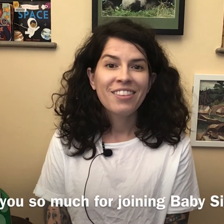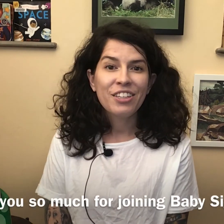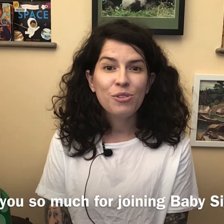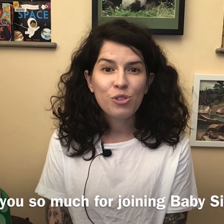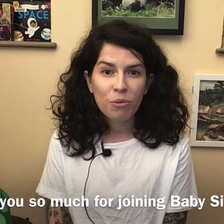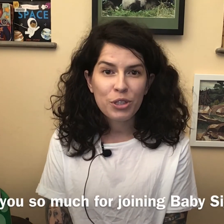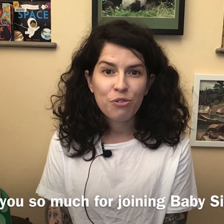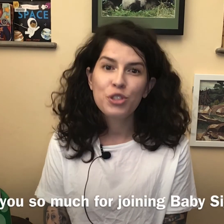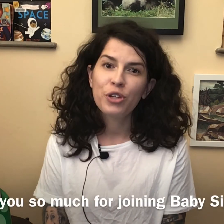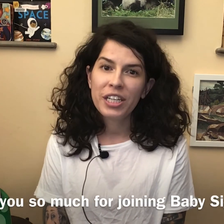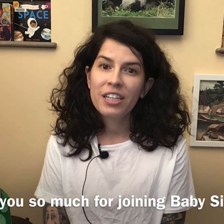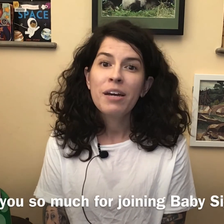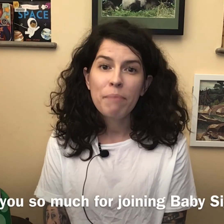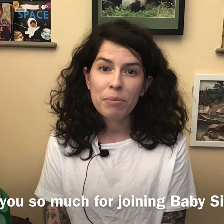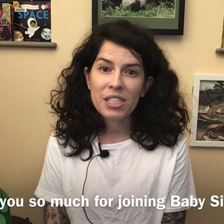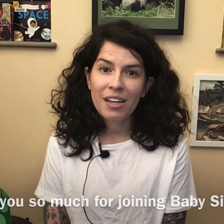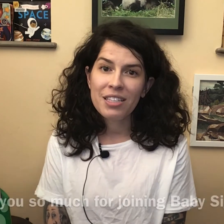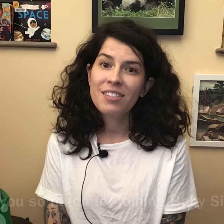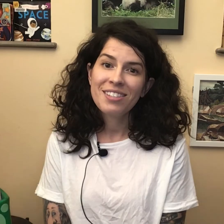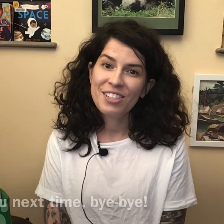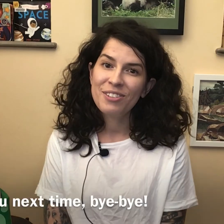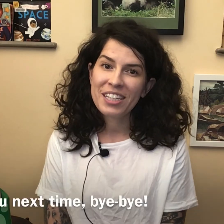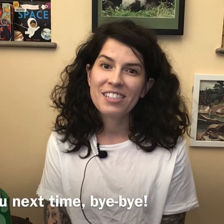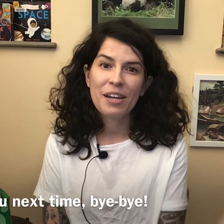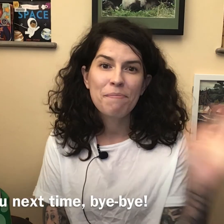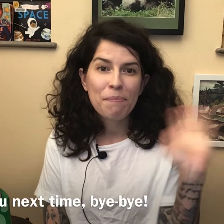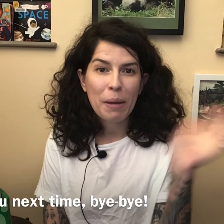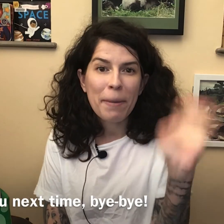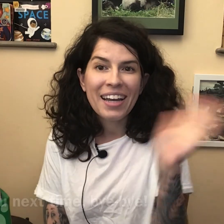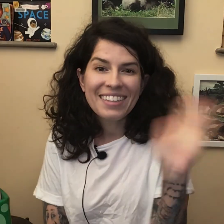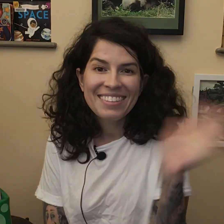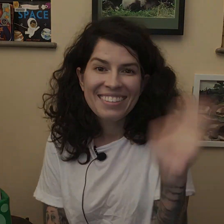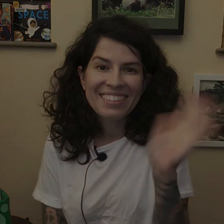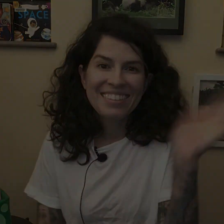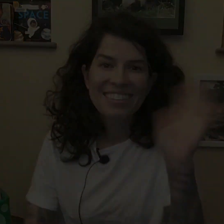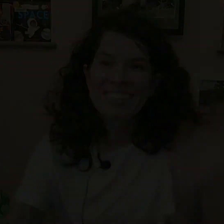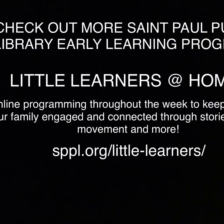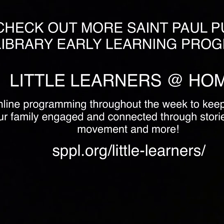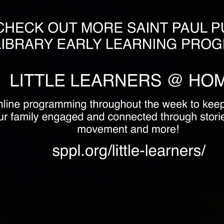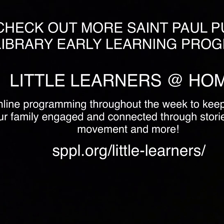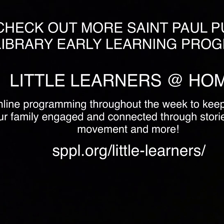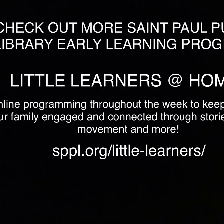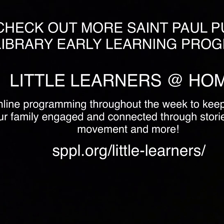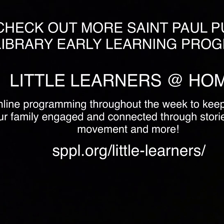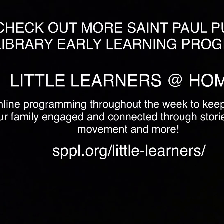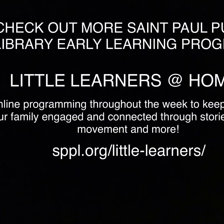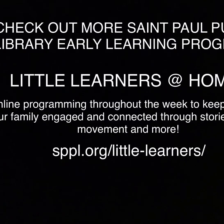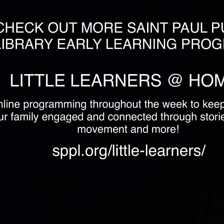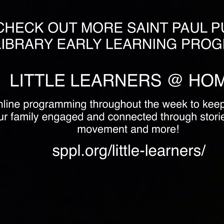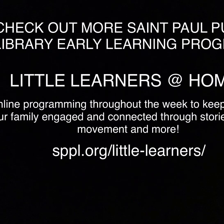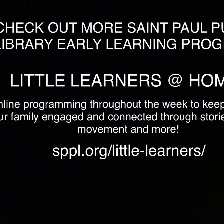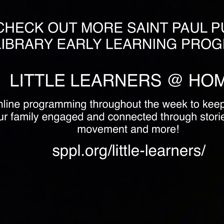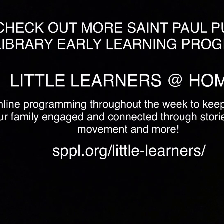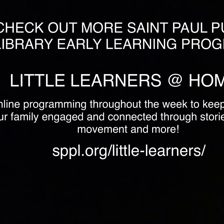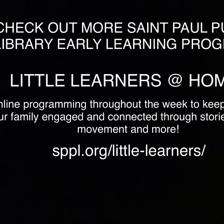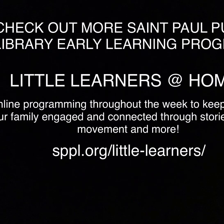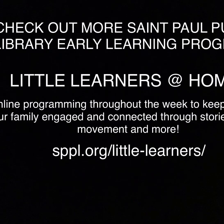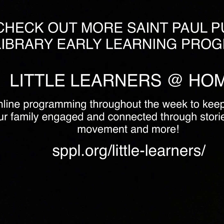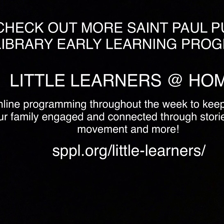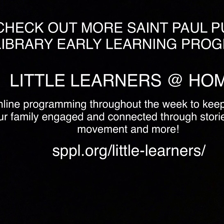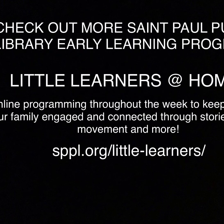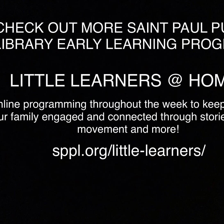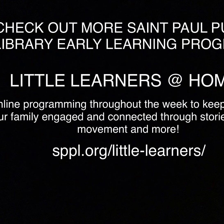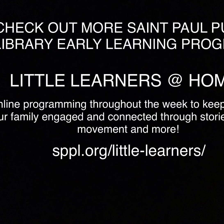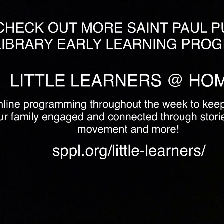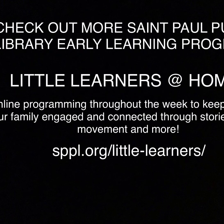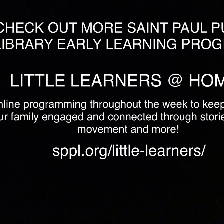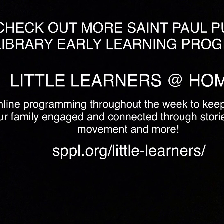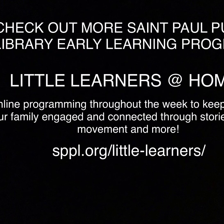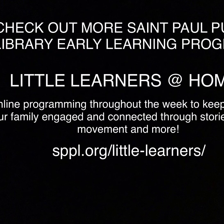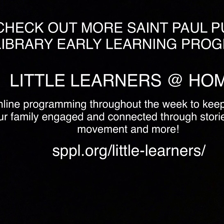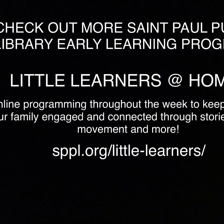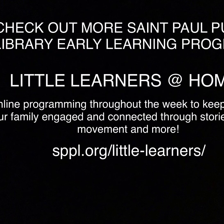Thank you so much for joining Baby Signs. See you next time, bye-bye!